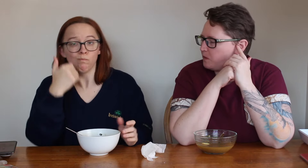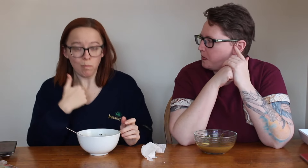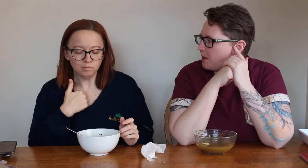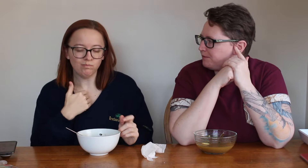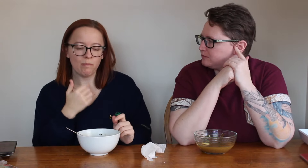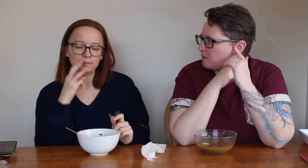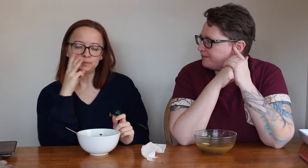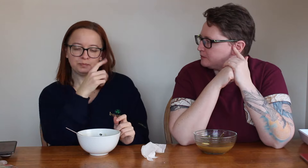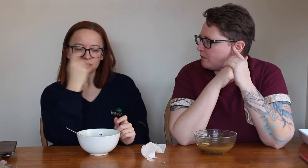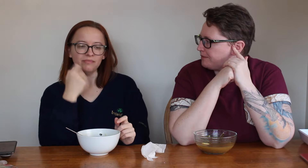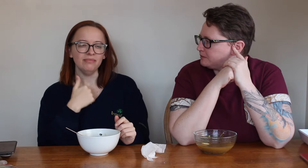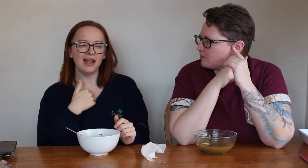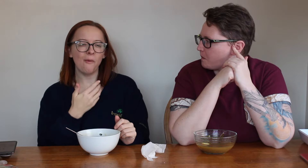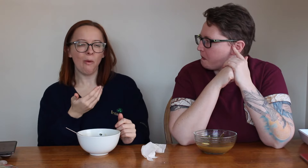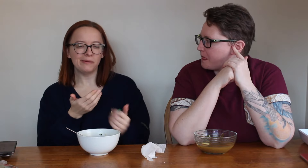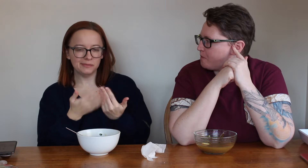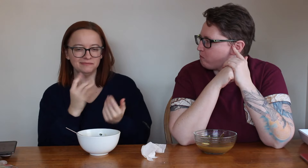Juggle your jobs while being a parent at the same time?